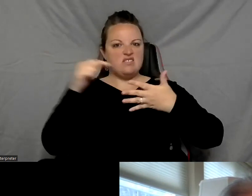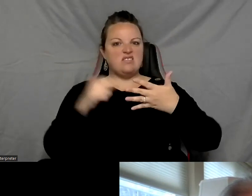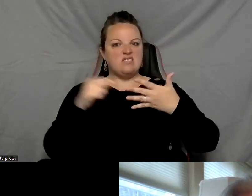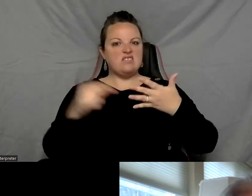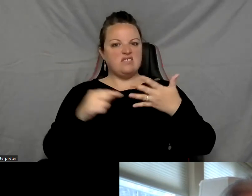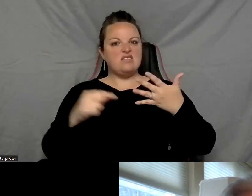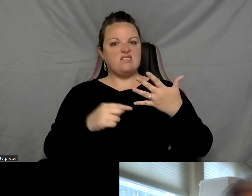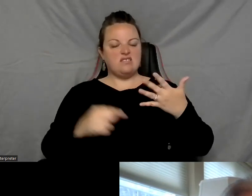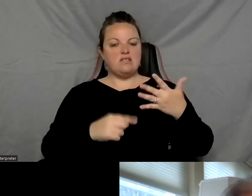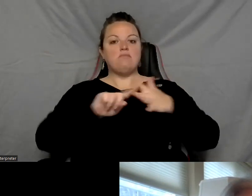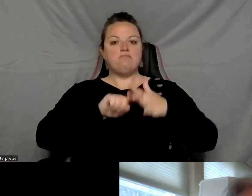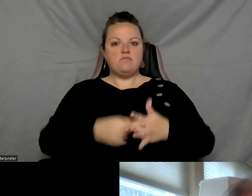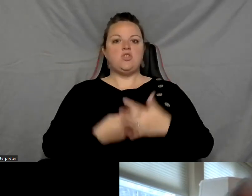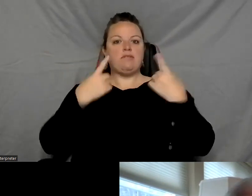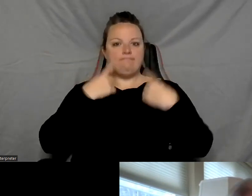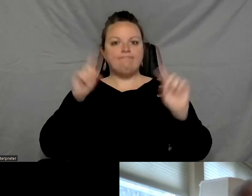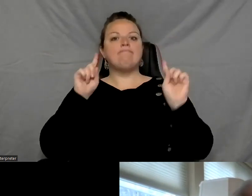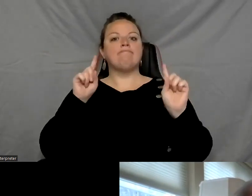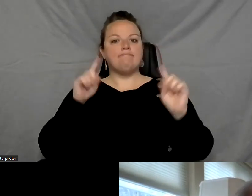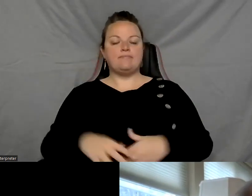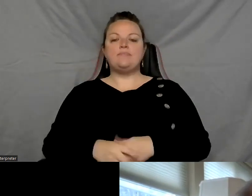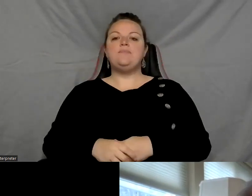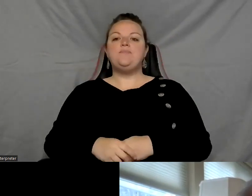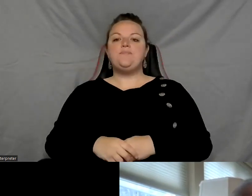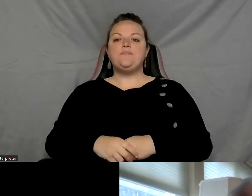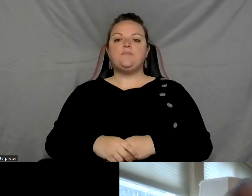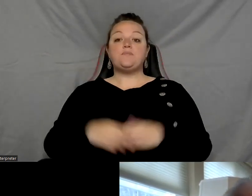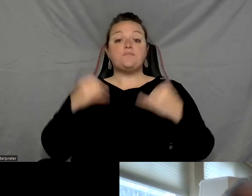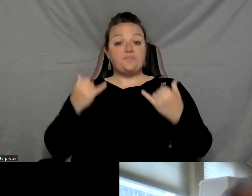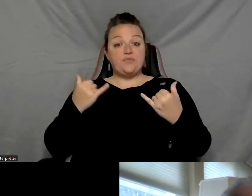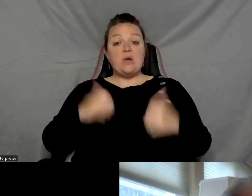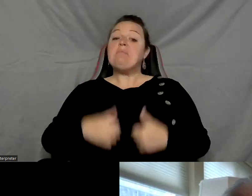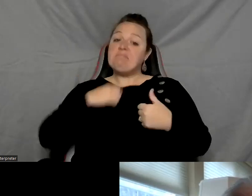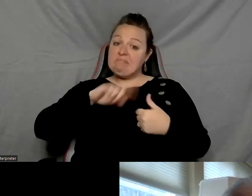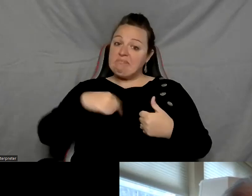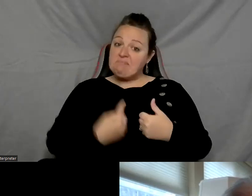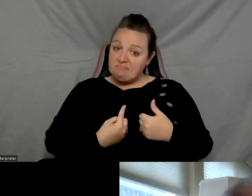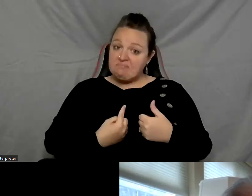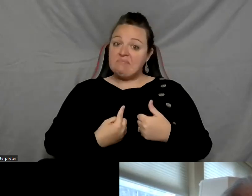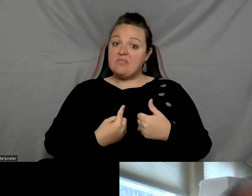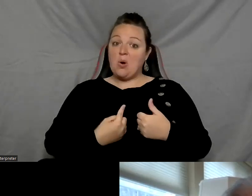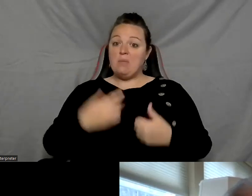effect now. Currently, I live on my own apartment. Even